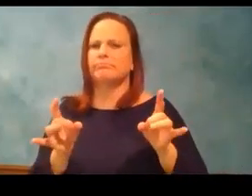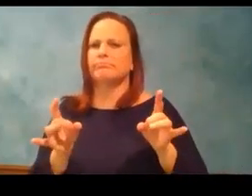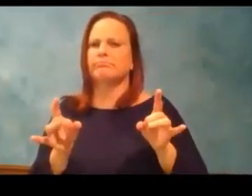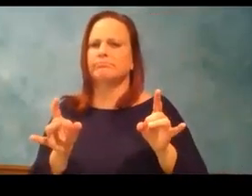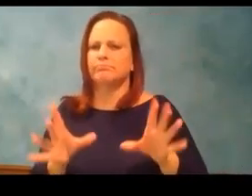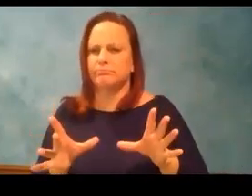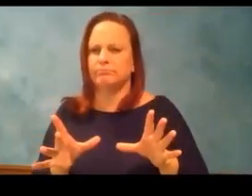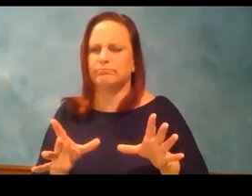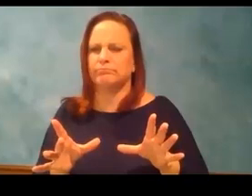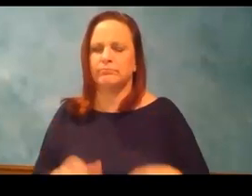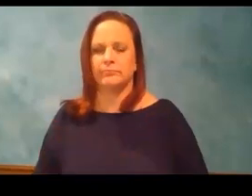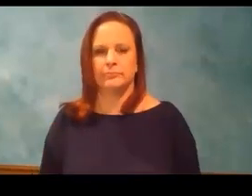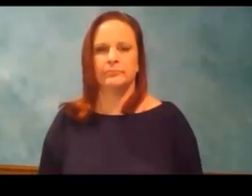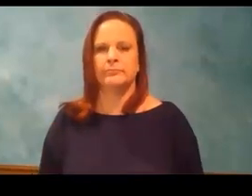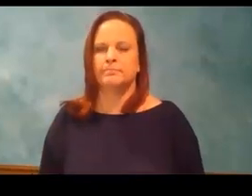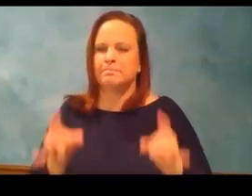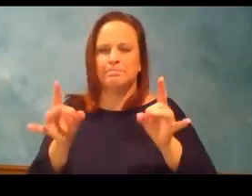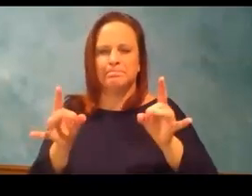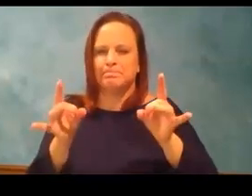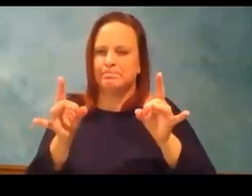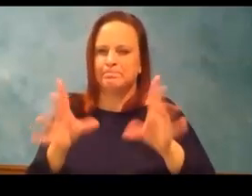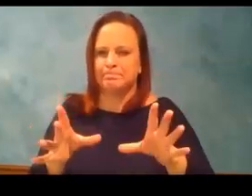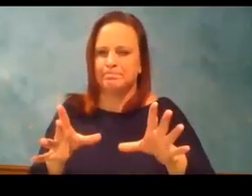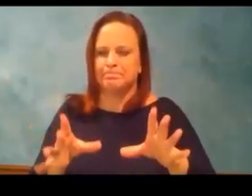The next sign HATE and finally,